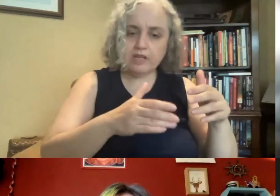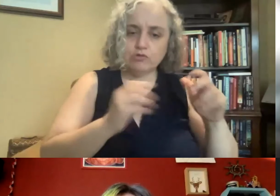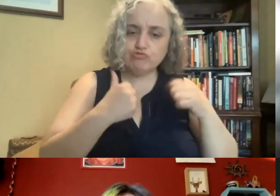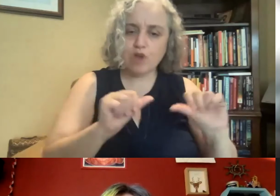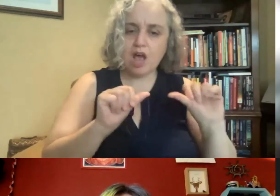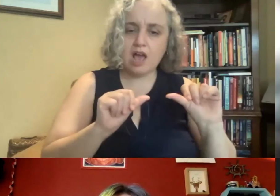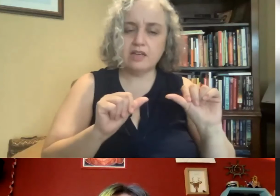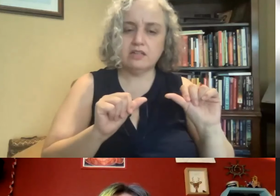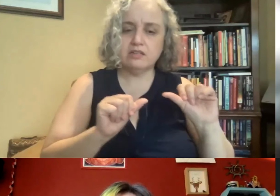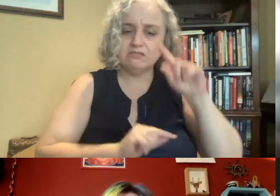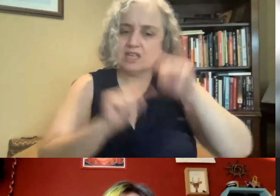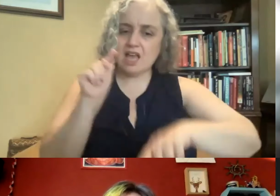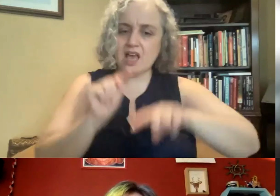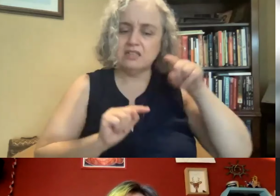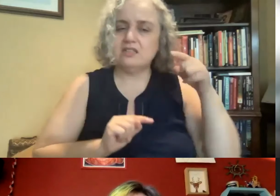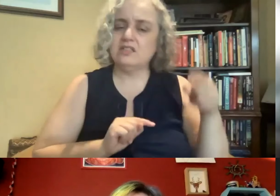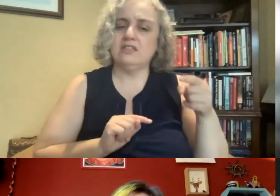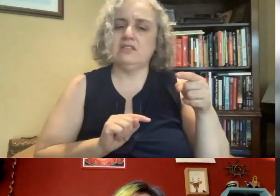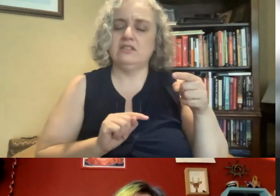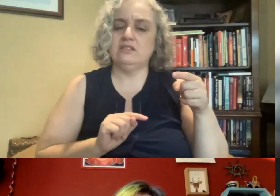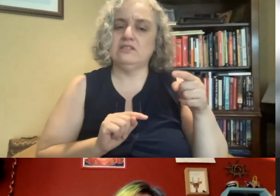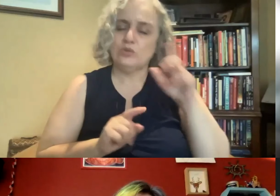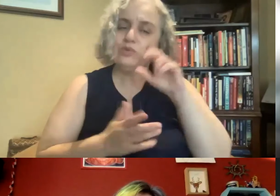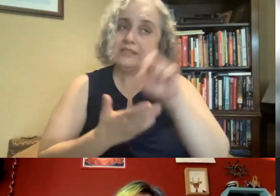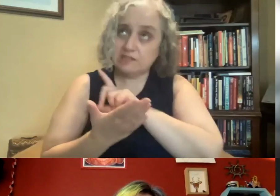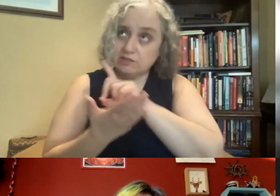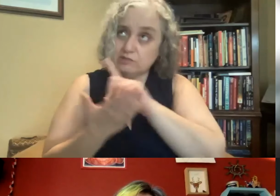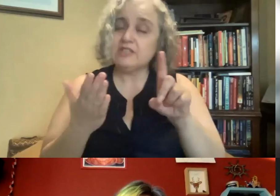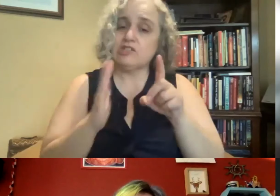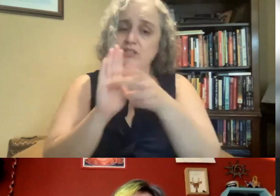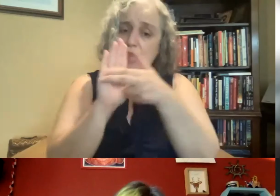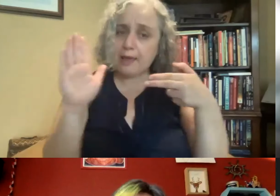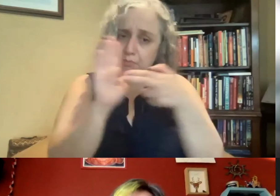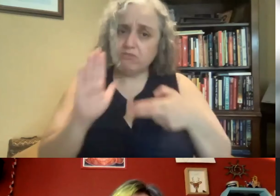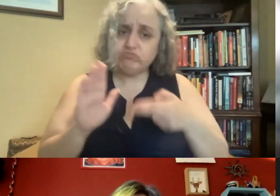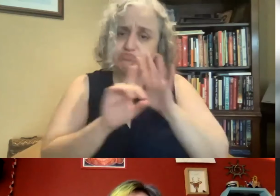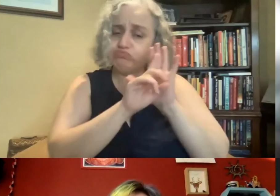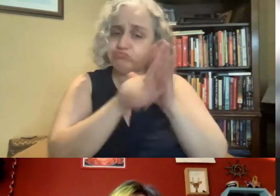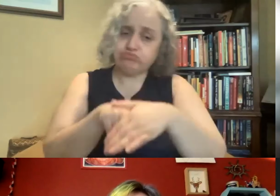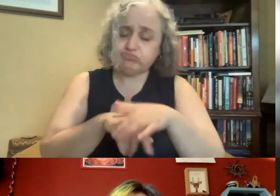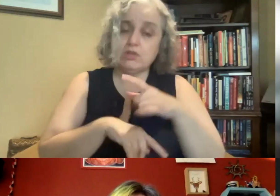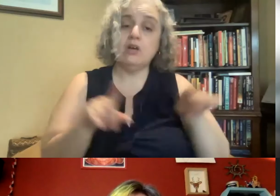there's a lot of discrimination and stigma and so it can be very hard for people to raise their hands and say,